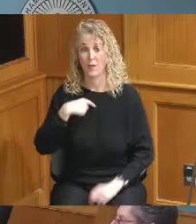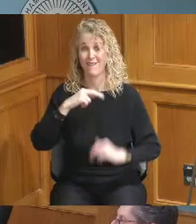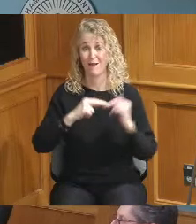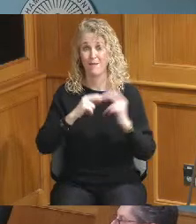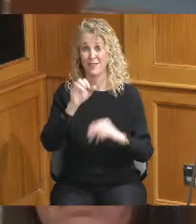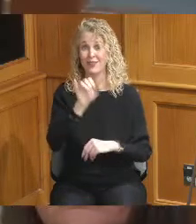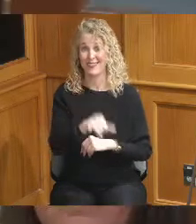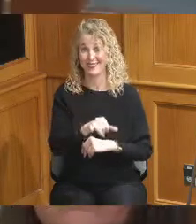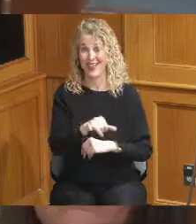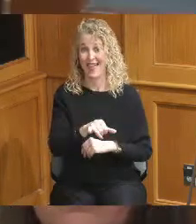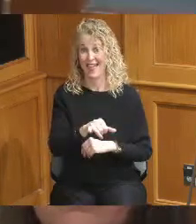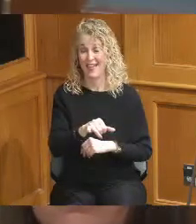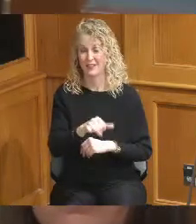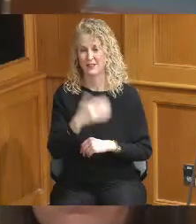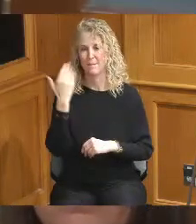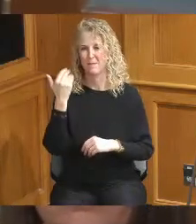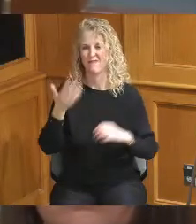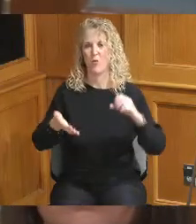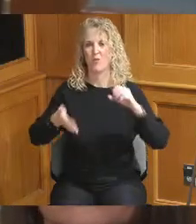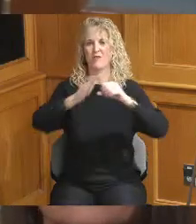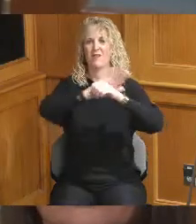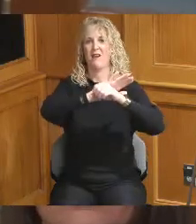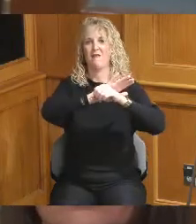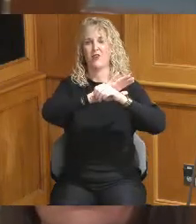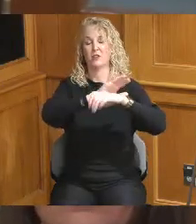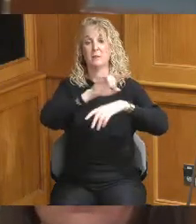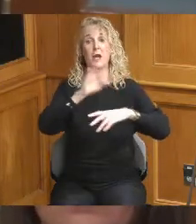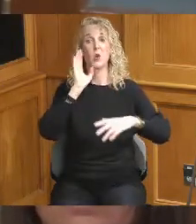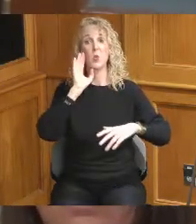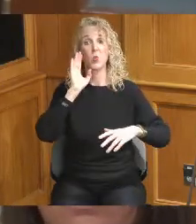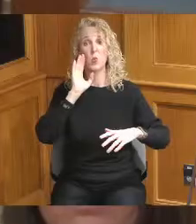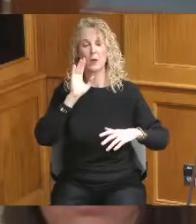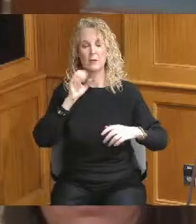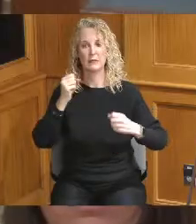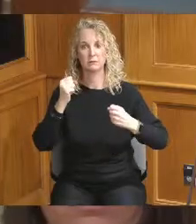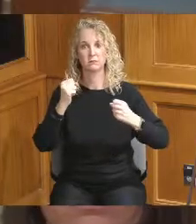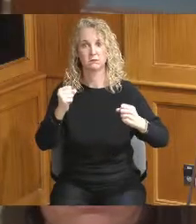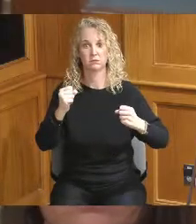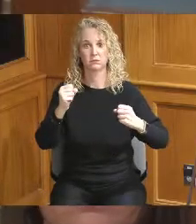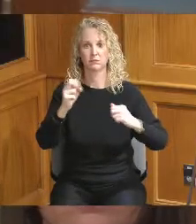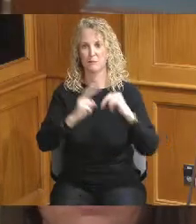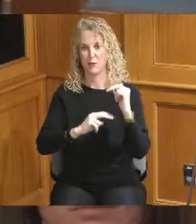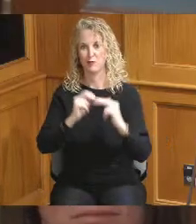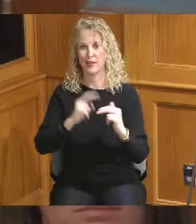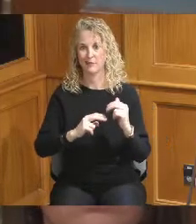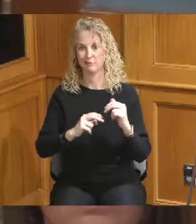pictures while it was covered with tarps it is going to be a very sturdy building that's built